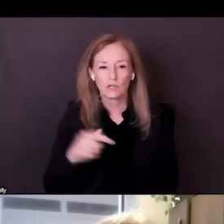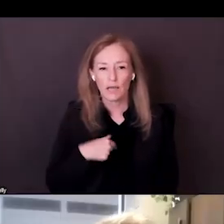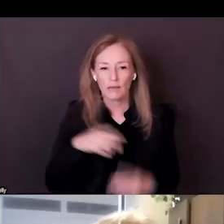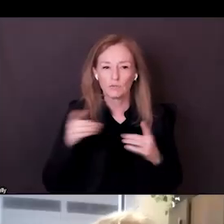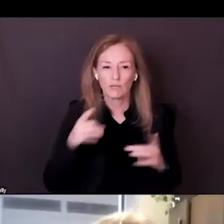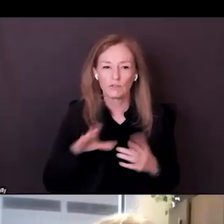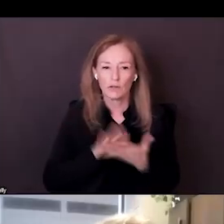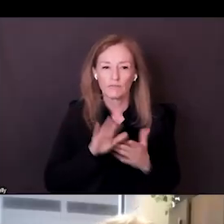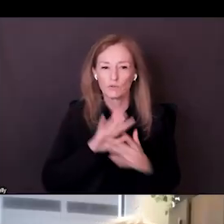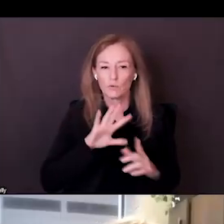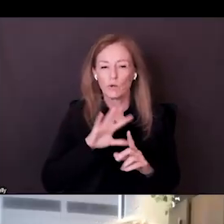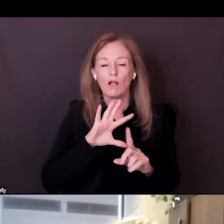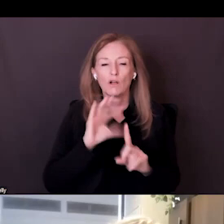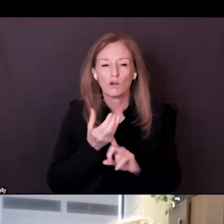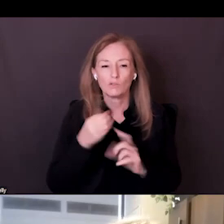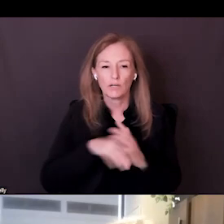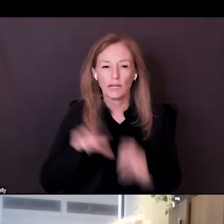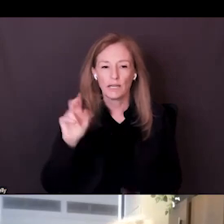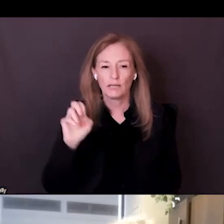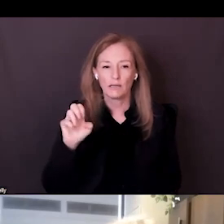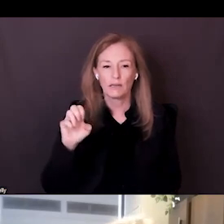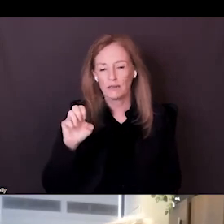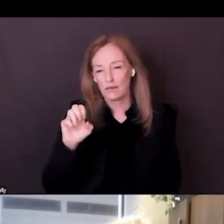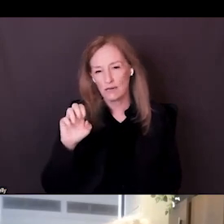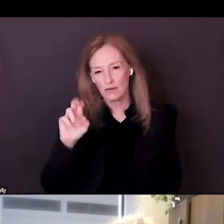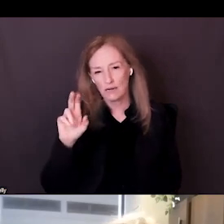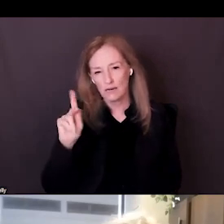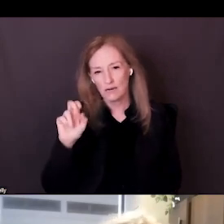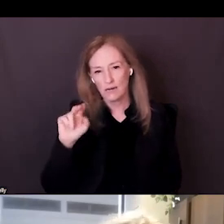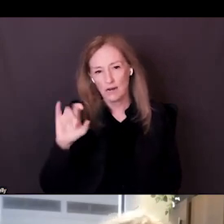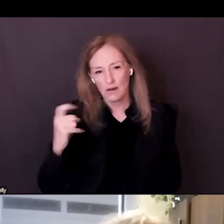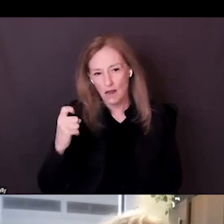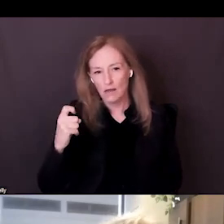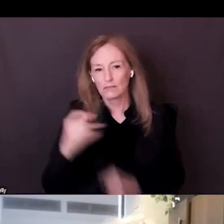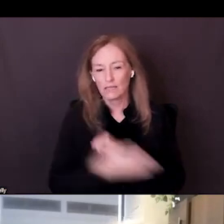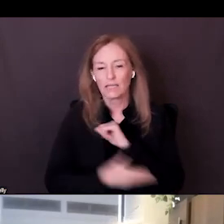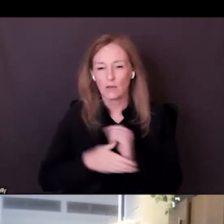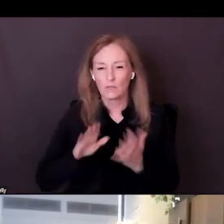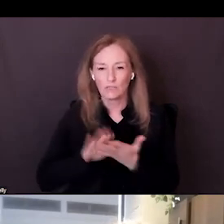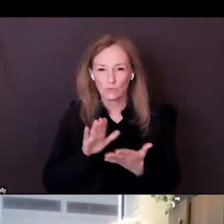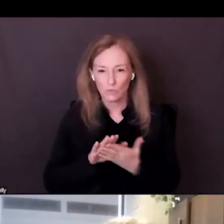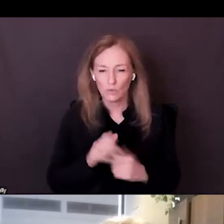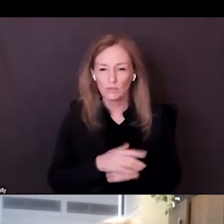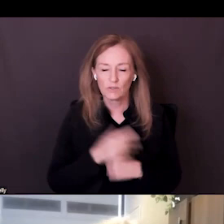WHICH COVERS ALL OF THE SERVICES THAT ARE NOT BORN WITH THE SOCIAL WORKERS AND THE MENTAL